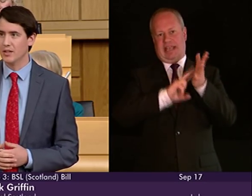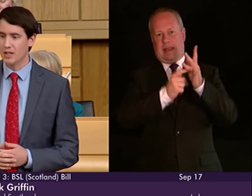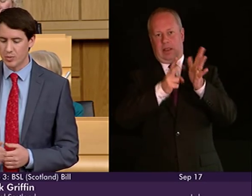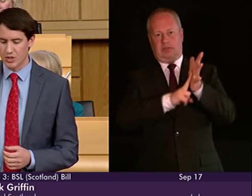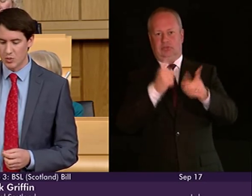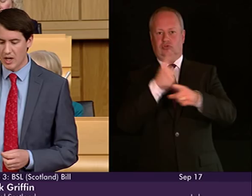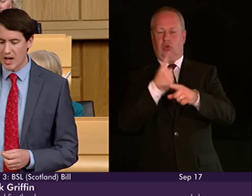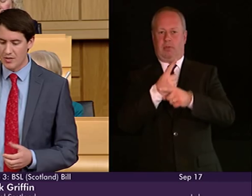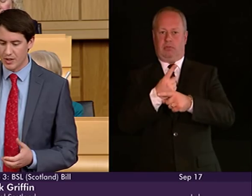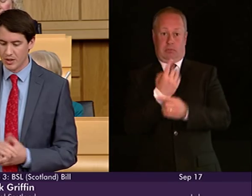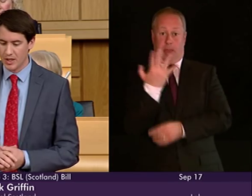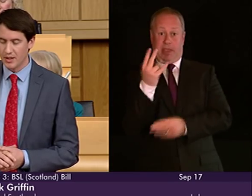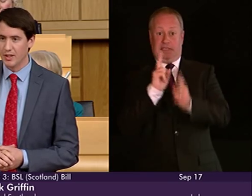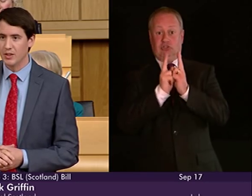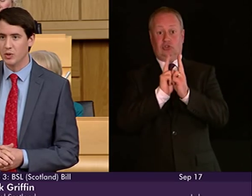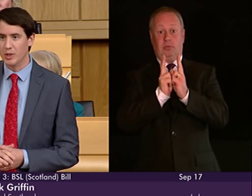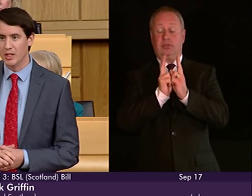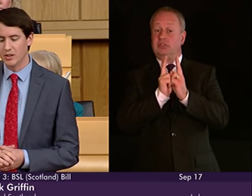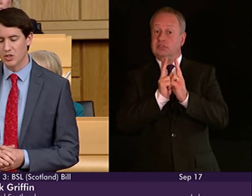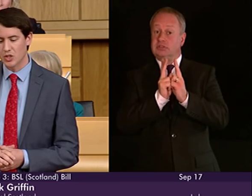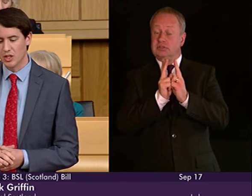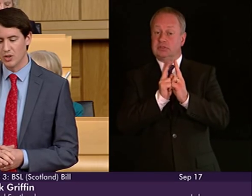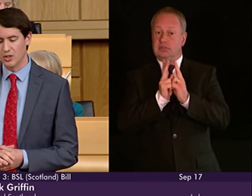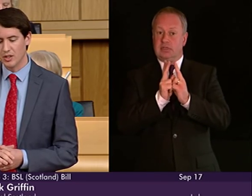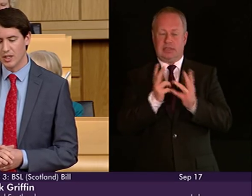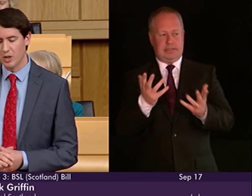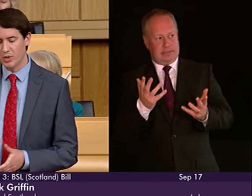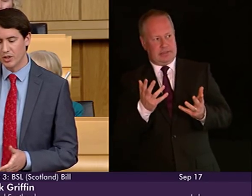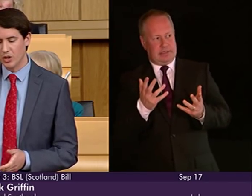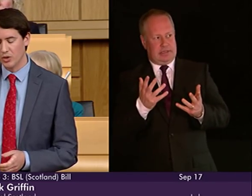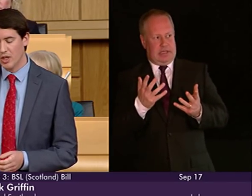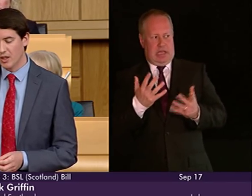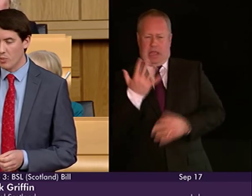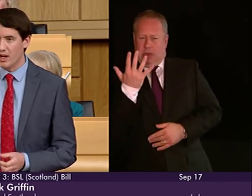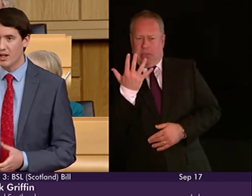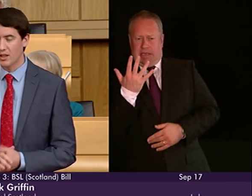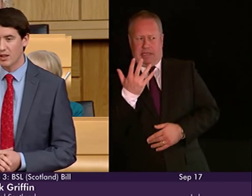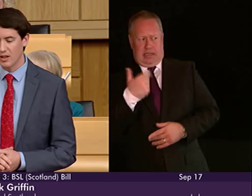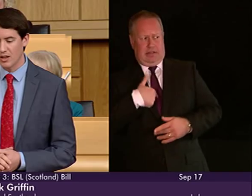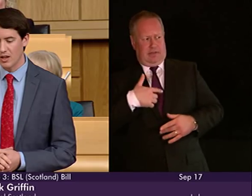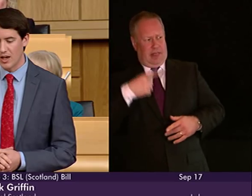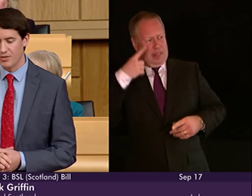interpreters that we have, and the debate about that number. The number that I have